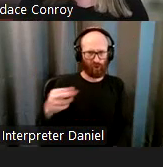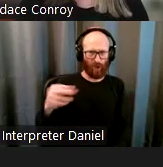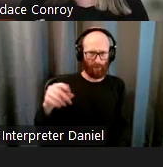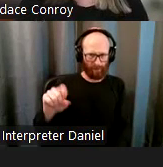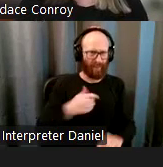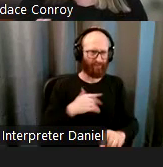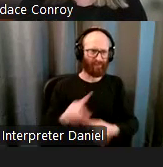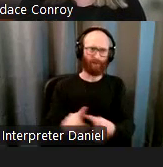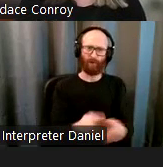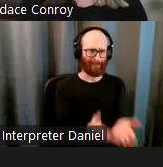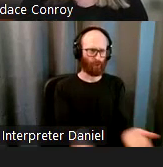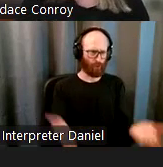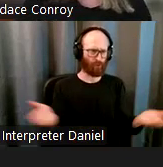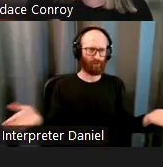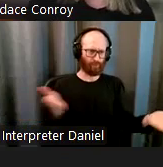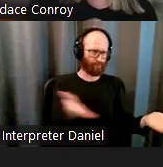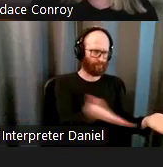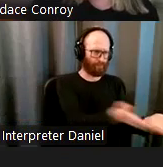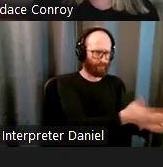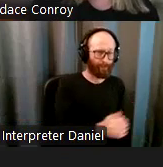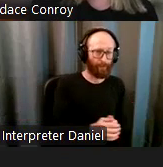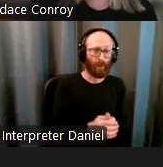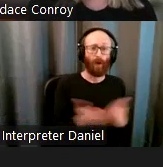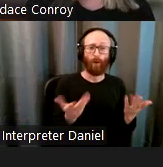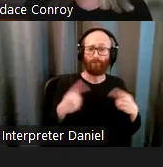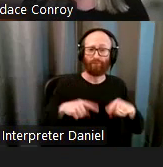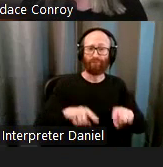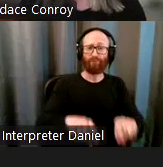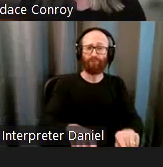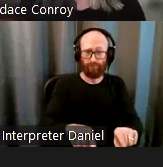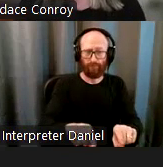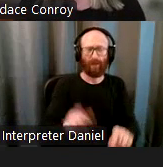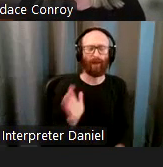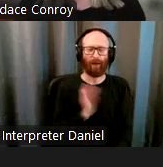piece that is what's consistent in Core Plus of course is our frameworks that lead to those